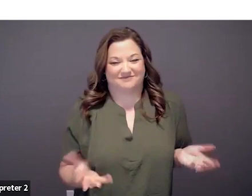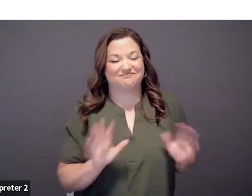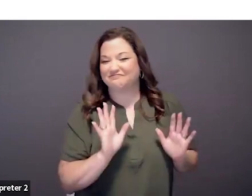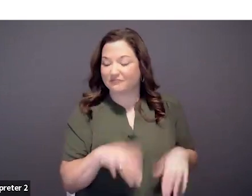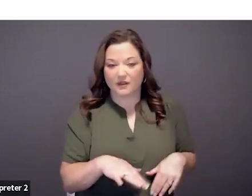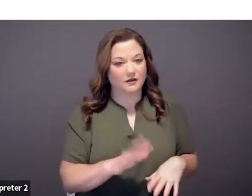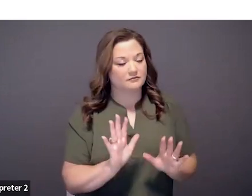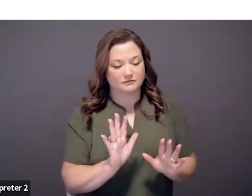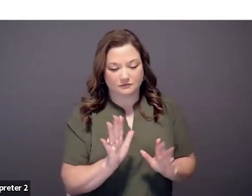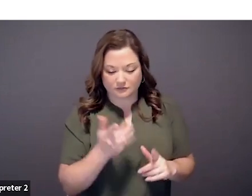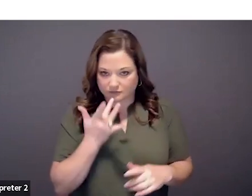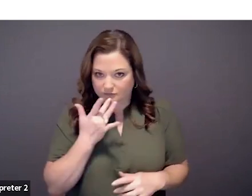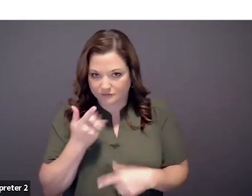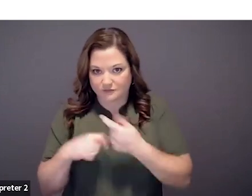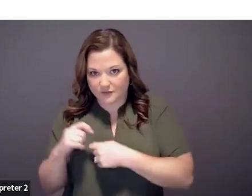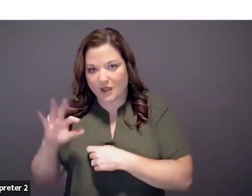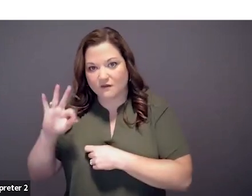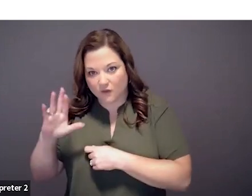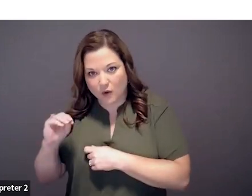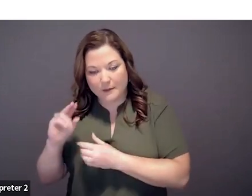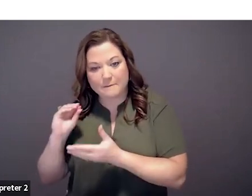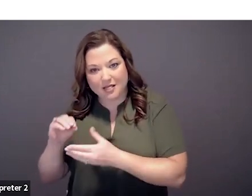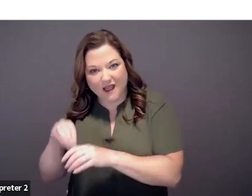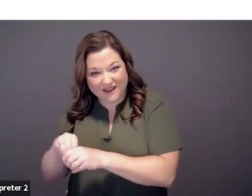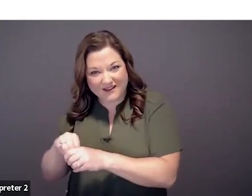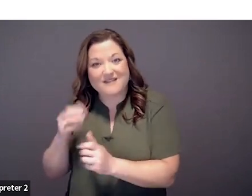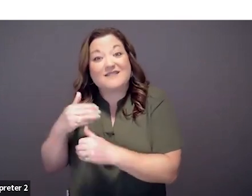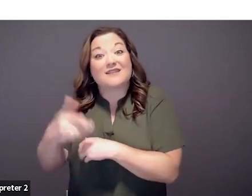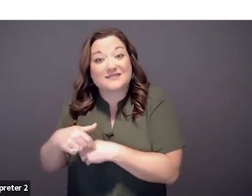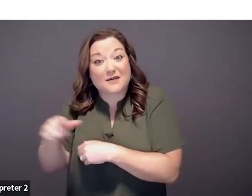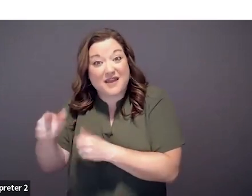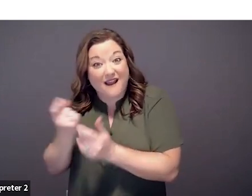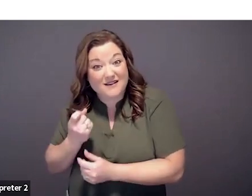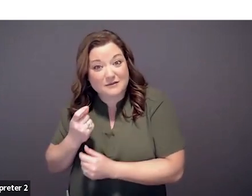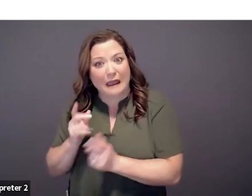plugin so that now in the future, the next time they ask for an edit, I only have to do it once.